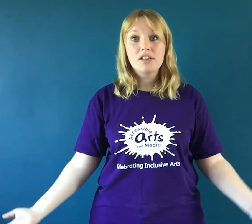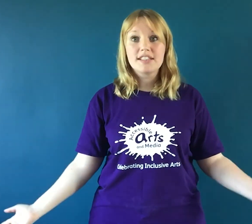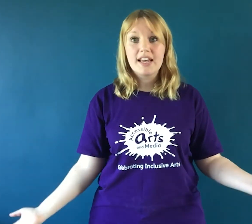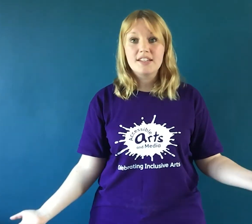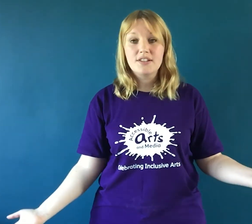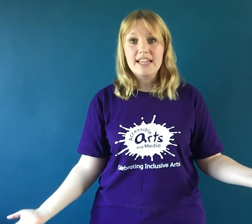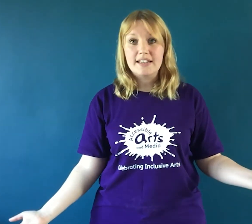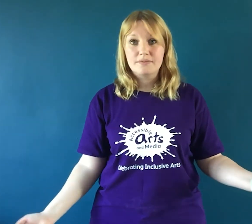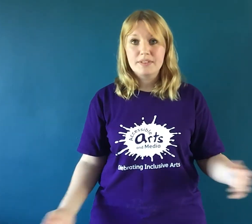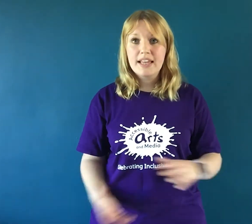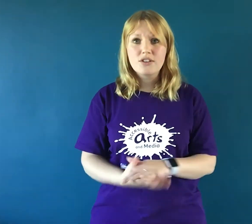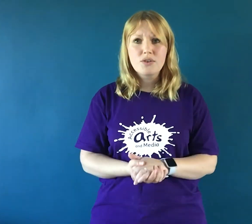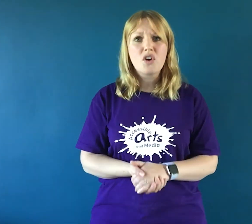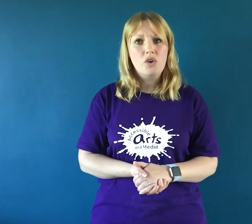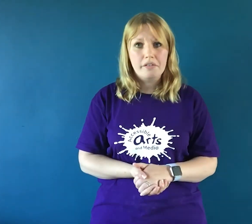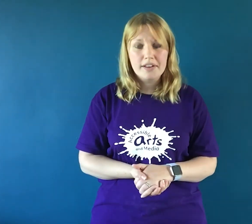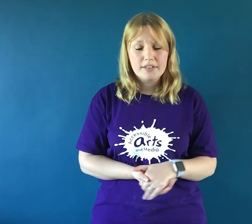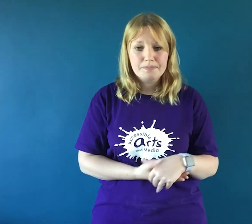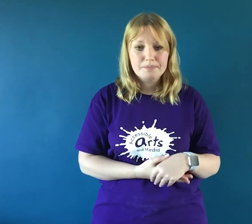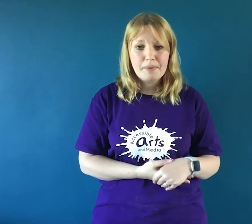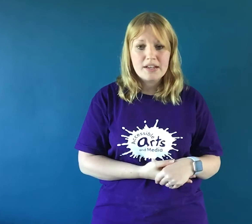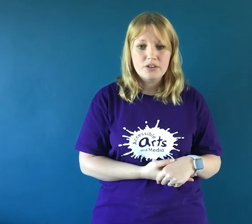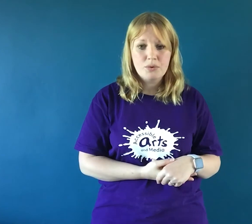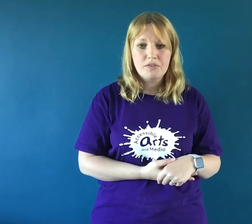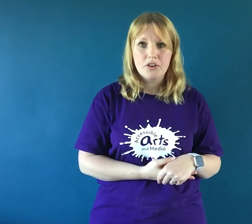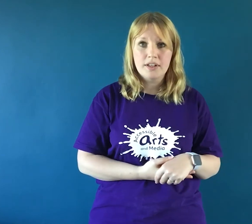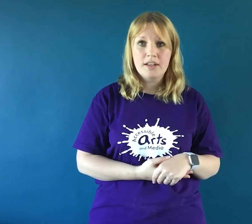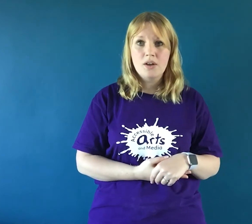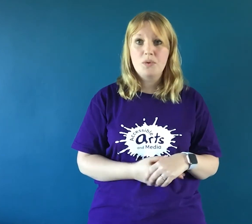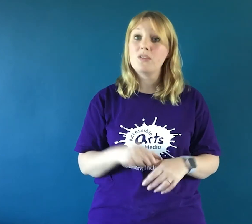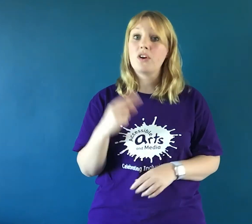all the signs that you need. Let’s do the chorus make sure we’ve got it. We do the